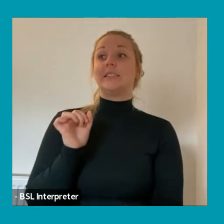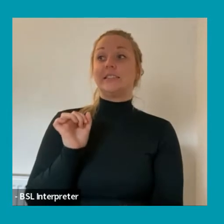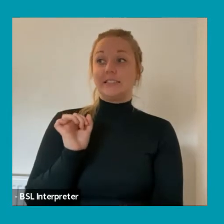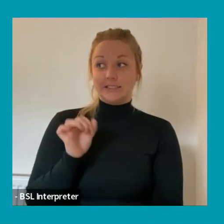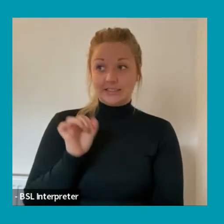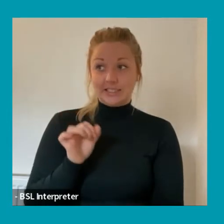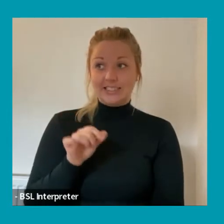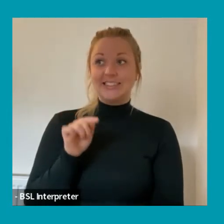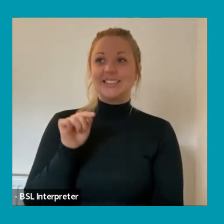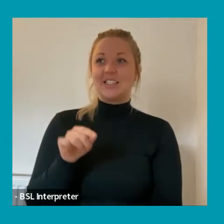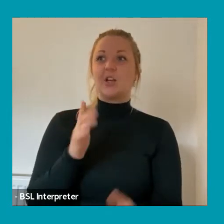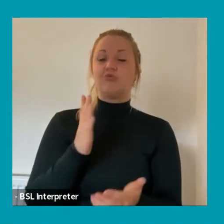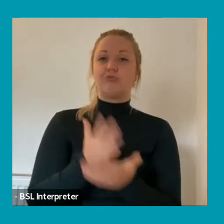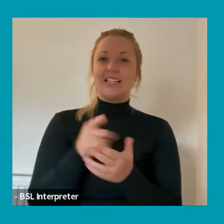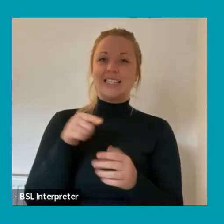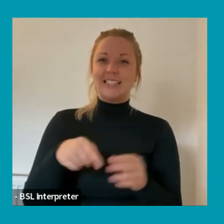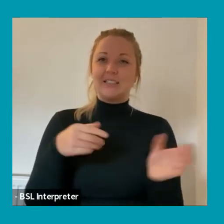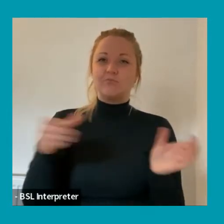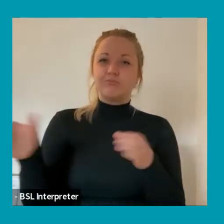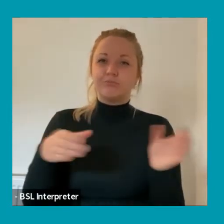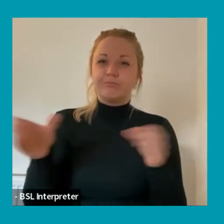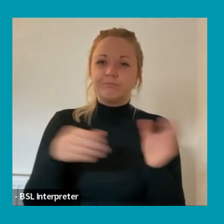people from procurement IT, HR and so on.